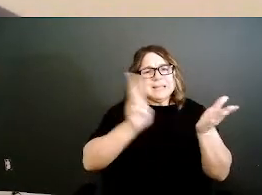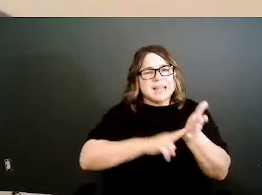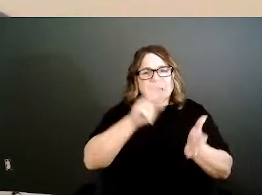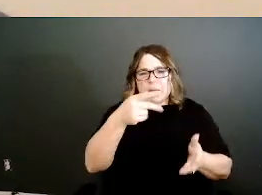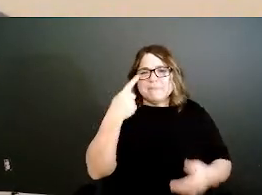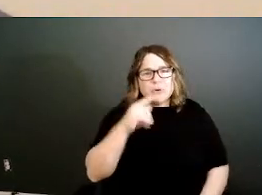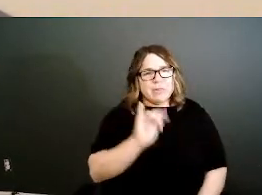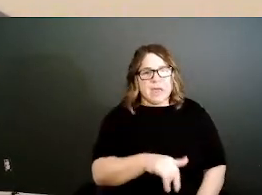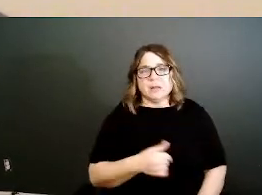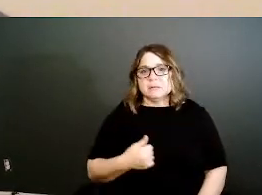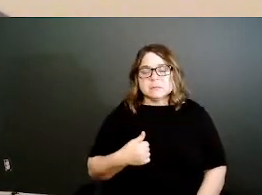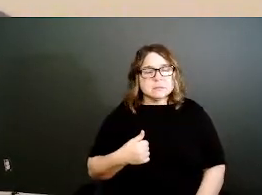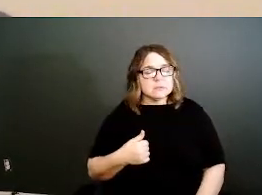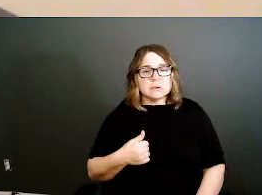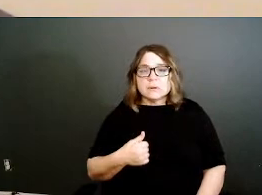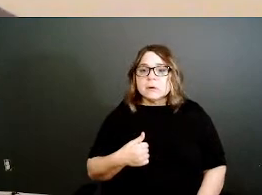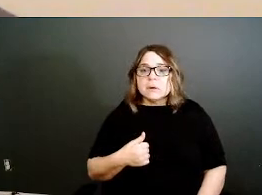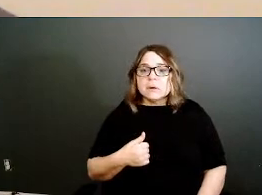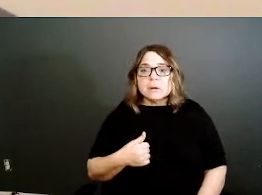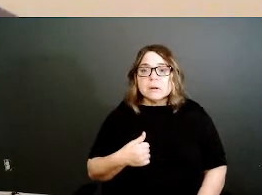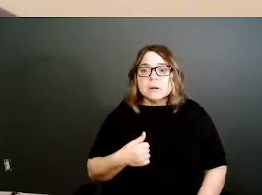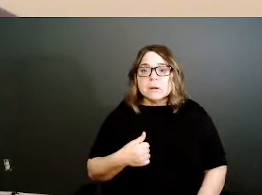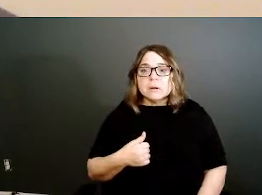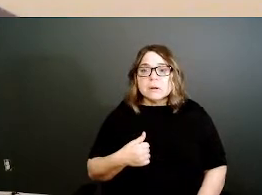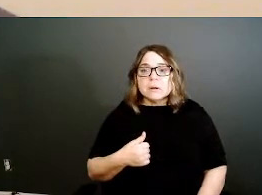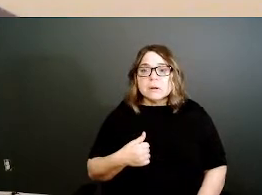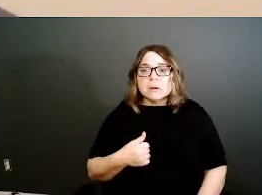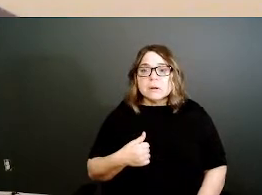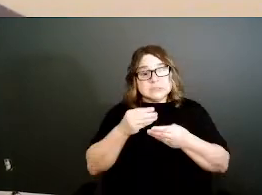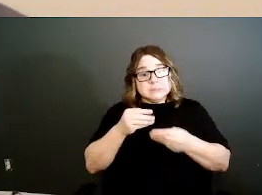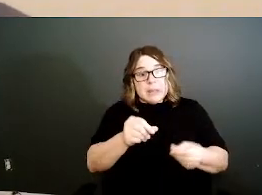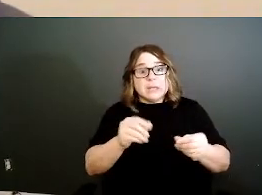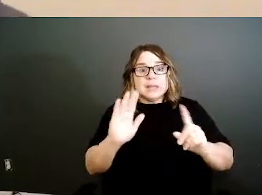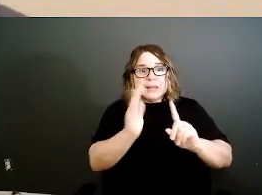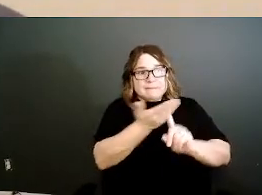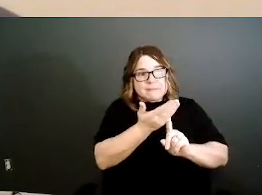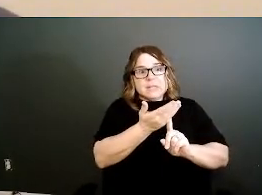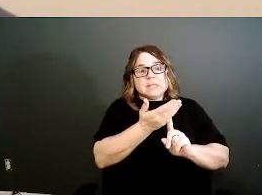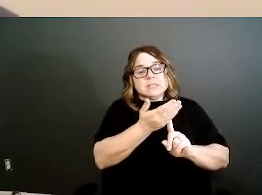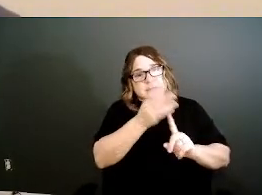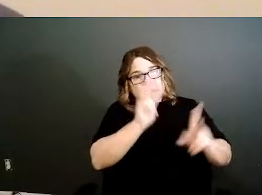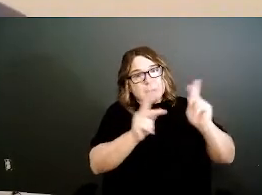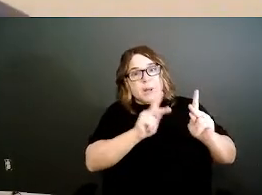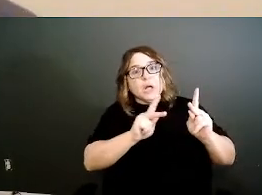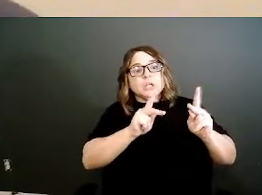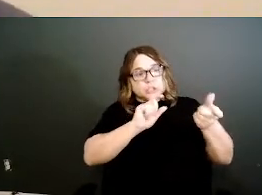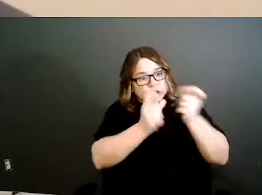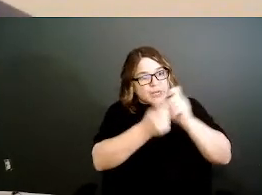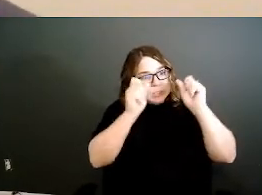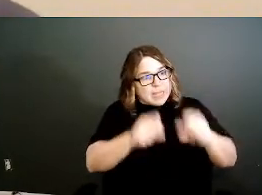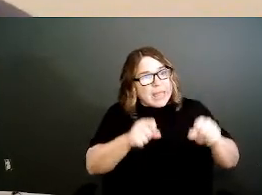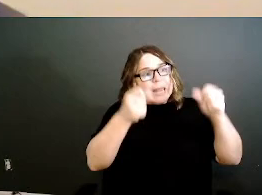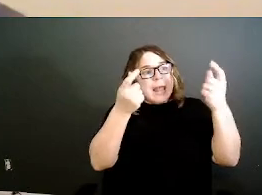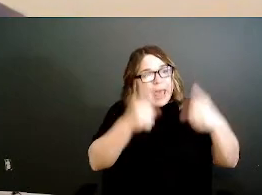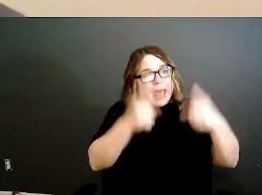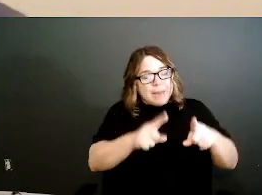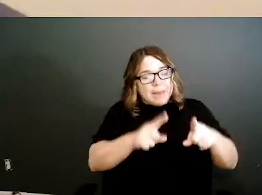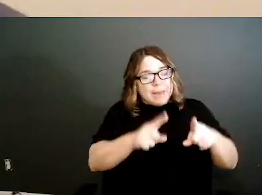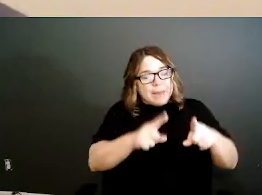THAT A SINGLE MESSYONIC FIGURE COULD FIX THIS DEPARTMENT BUT YOU CAN'T PUT THESE PROBLEMS ON THE SHOULDERS OF ONE PERSON. THIS BUDGET IS A MORAL FAILING.